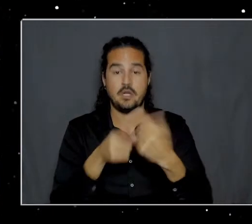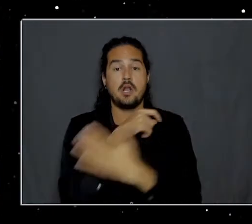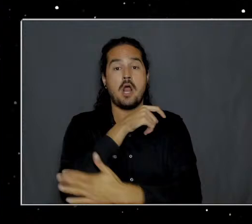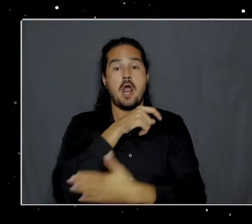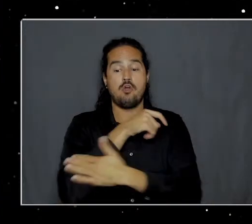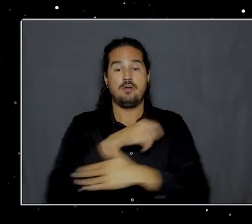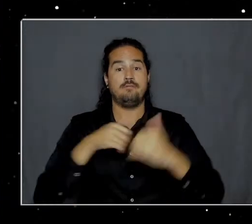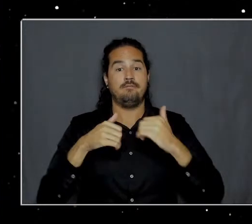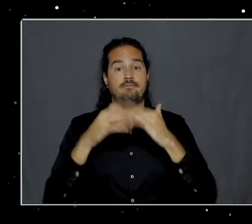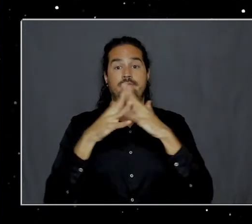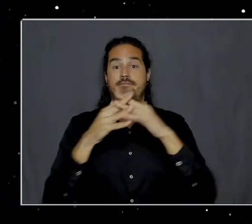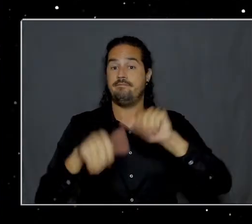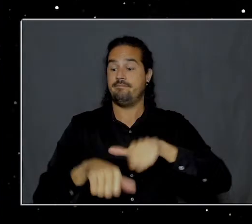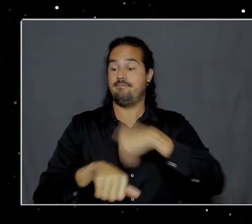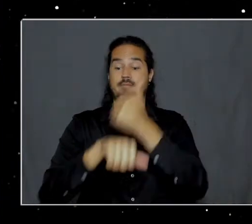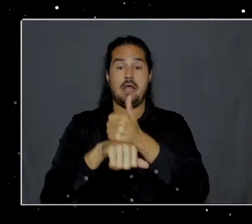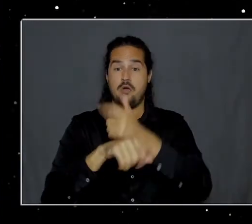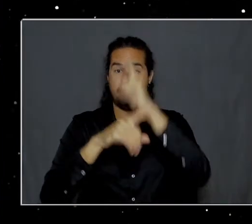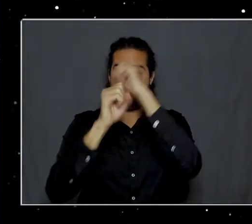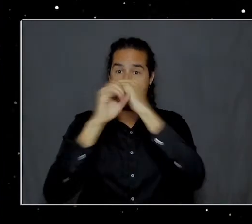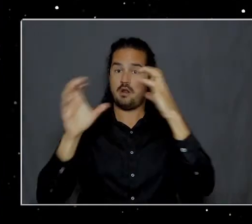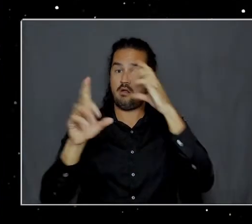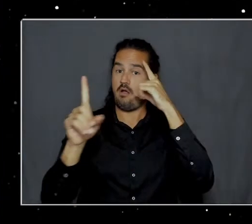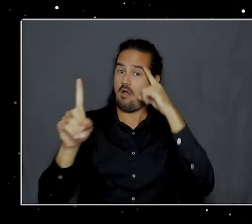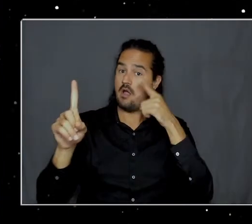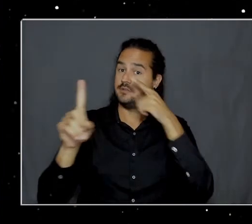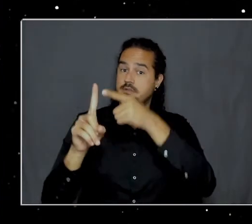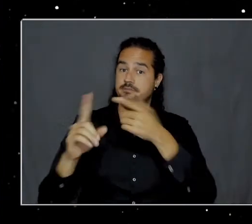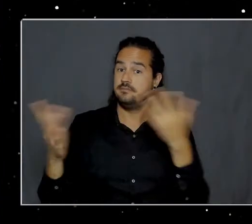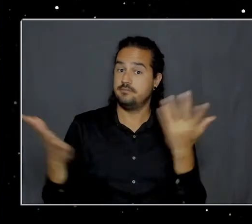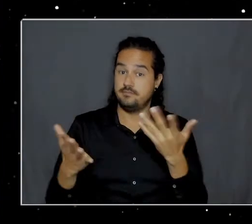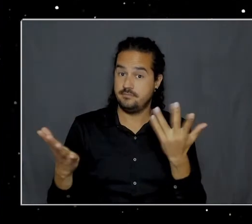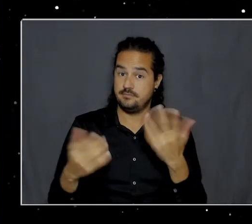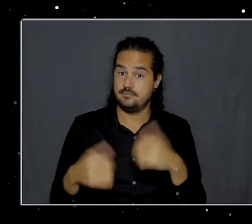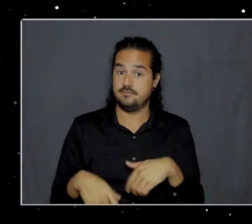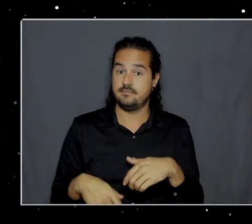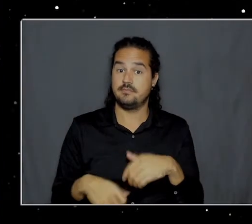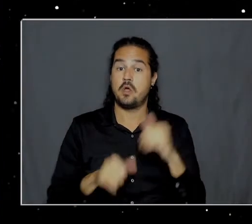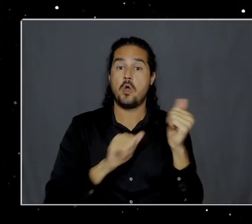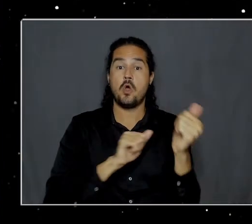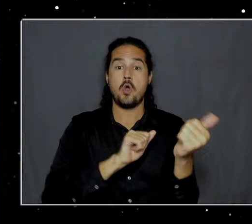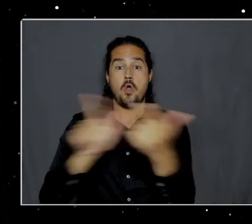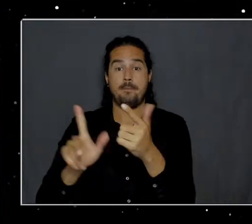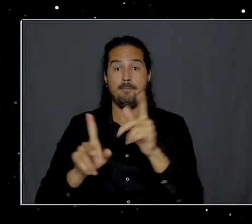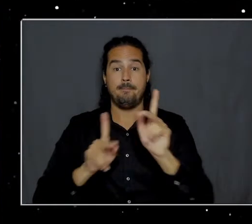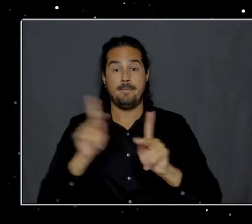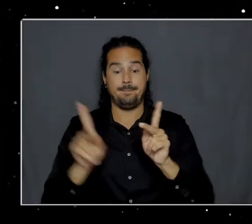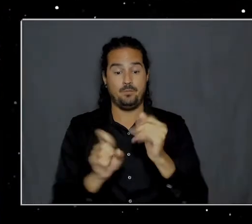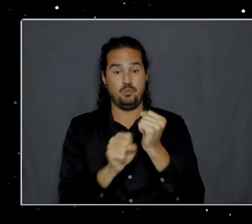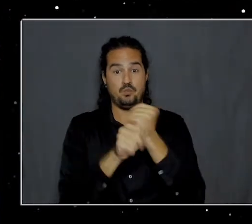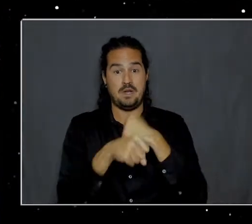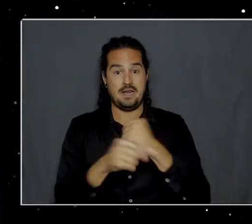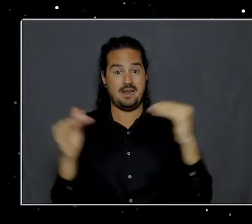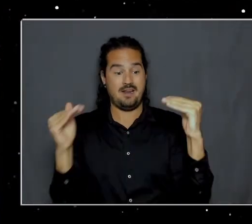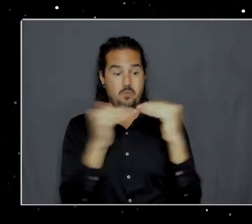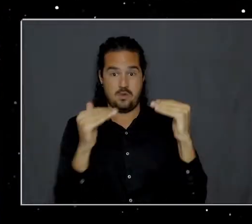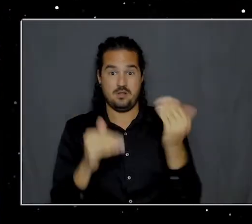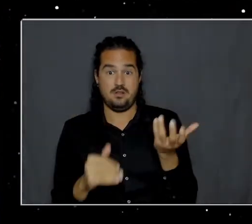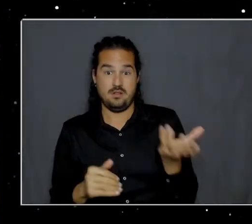NOW, HERE'S WHAT KARL GUNNAR MYRDAL TALKED ABOUT, THE AMERICAN DILEMMA. AND WHAT HE'S TALKING ABOUT, THE WE'RE A COUNTRY FOUNDED UPON THE CONCEPT THAT ALL PEOPLE ARE CREATED EQUAL.